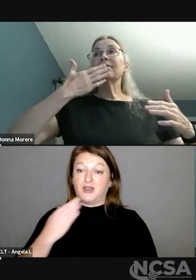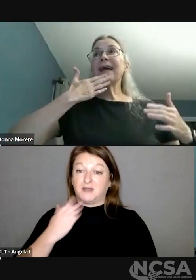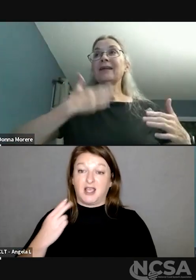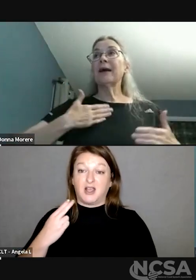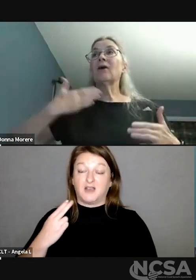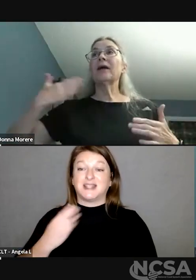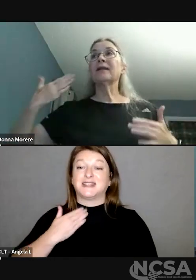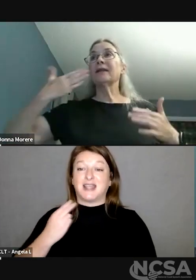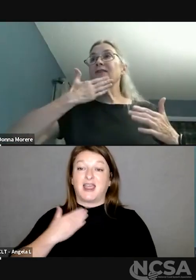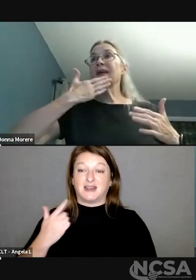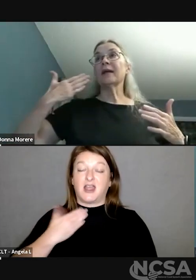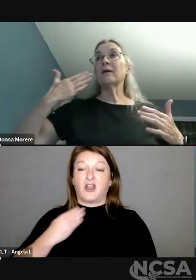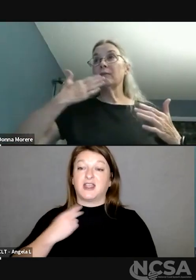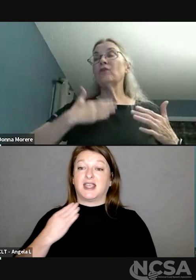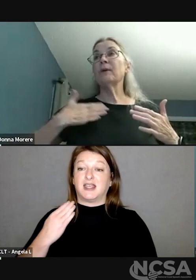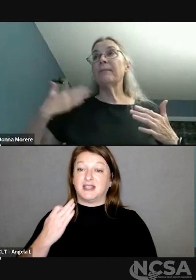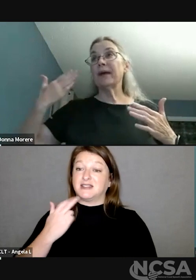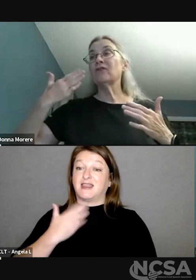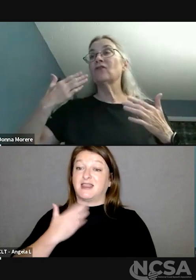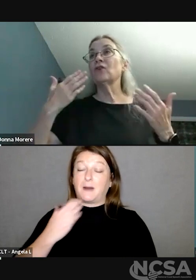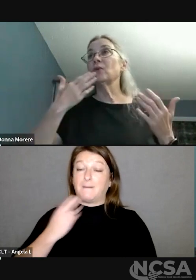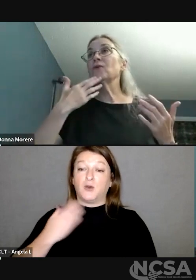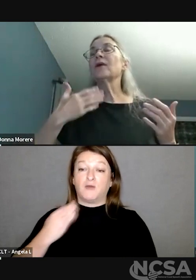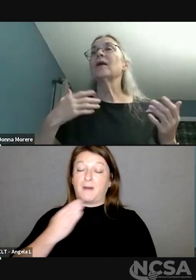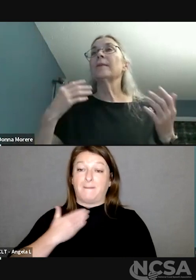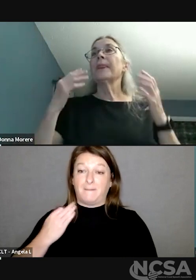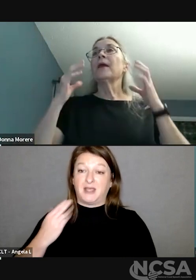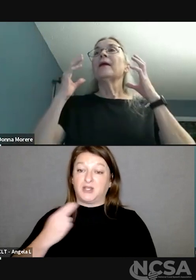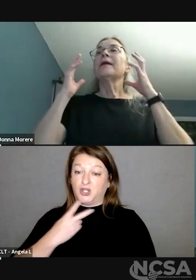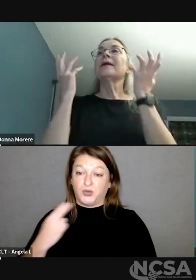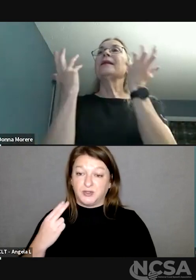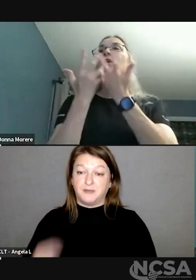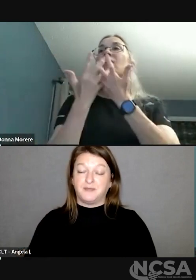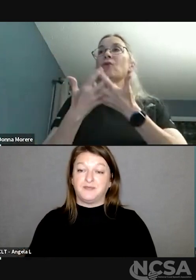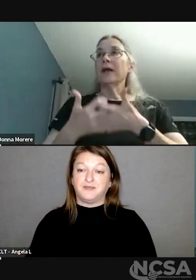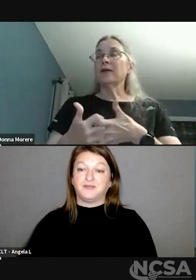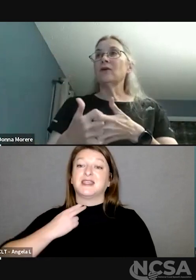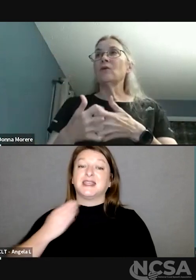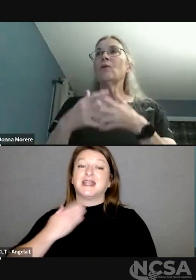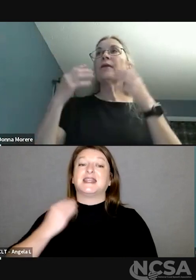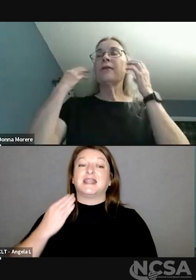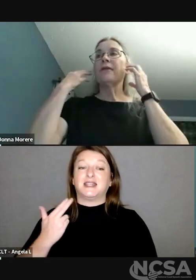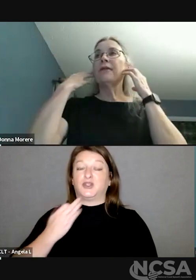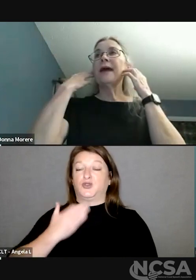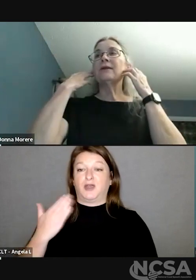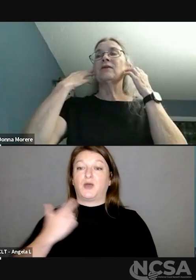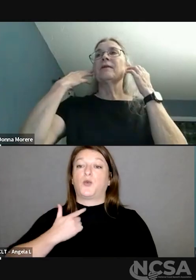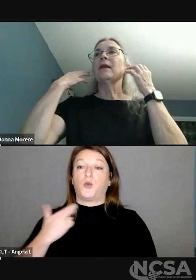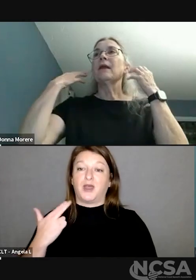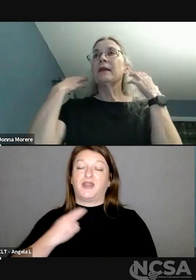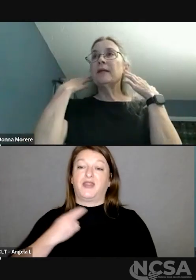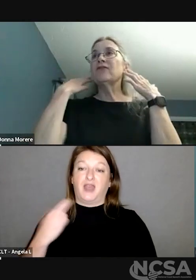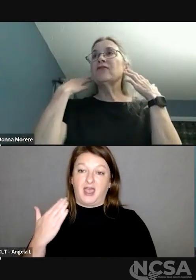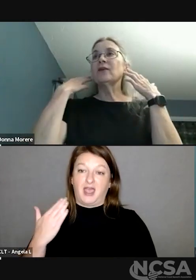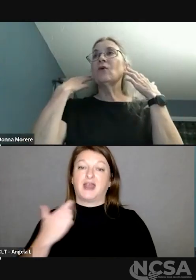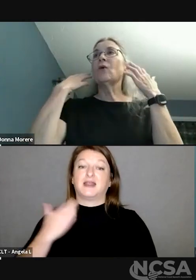the tactile and kinesthetic movement-based cues can integrate with that limited signal,